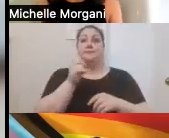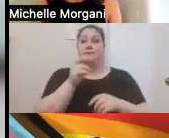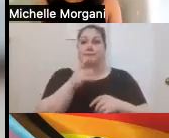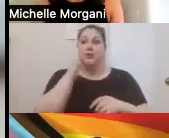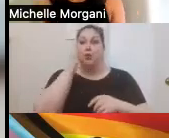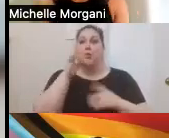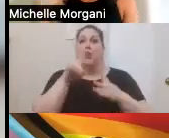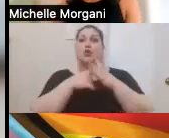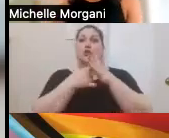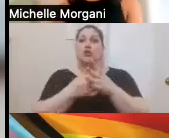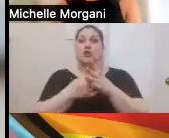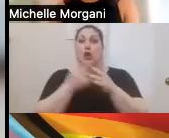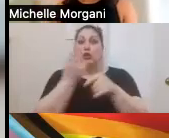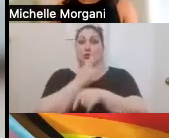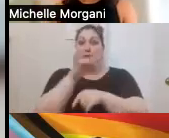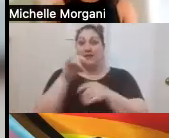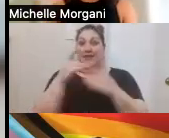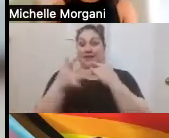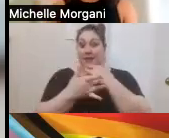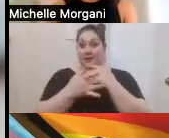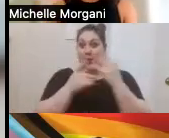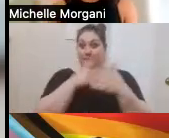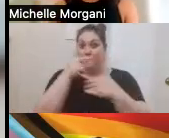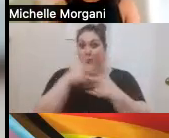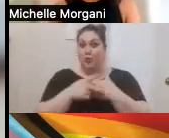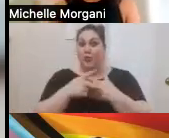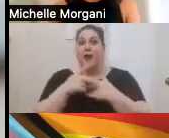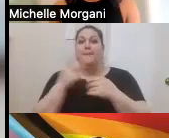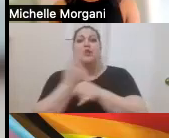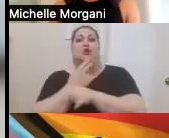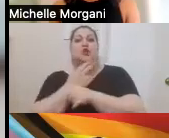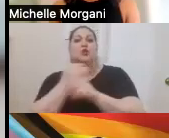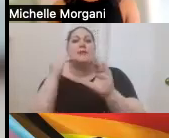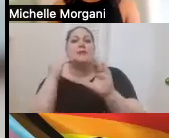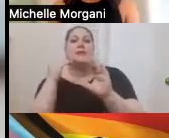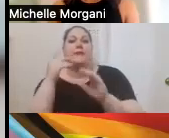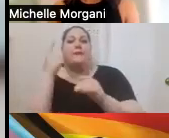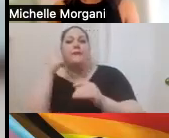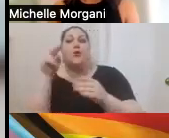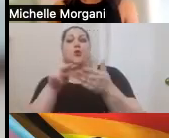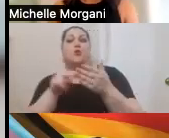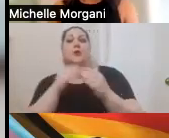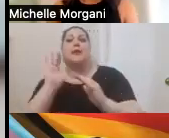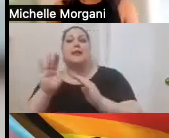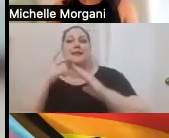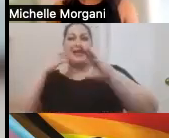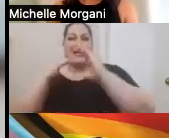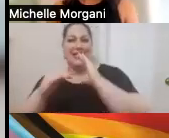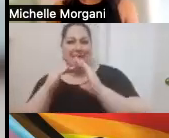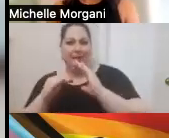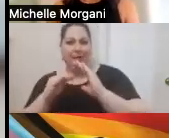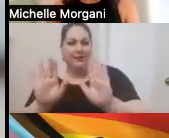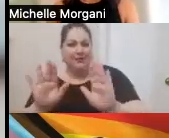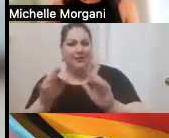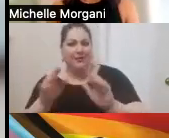Email is more conversational with shorter sentences. It's easier to adapt to how you're reading that.